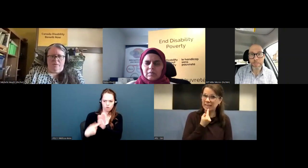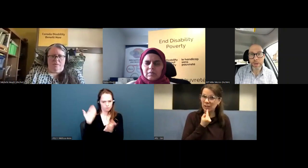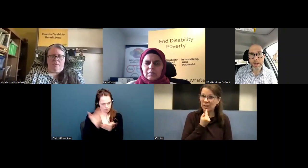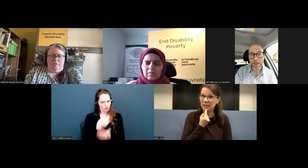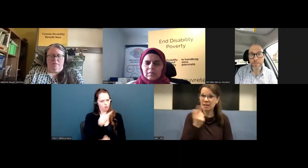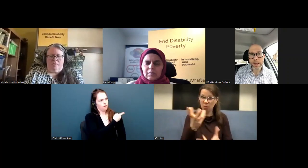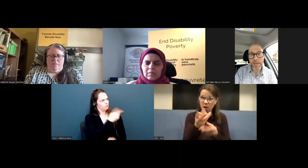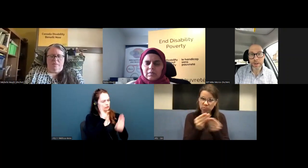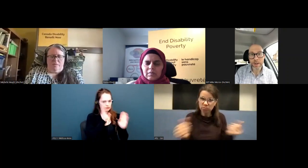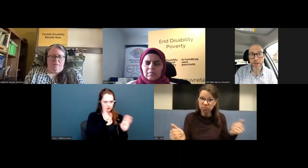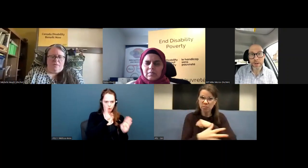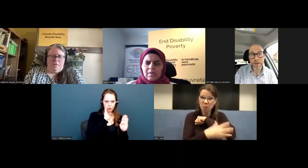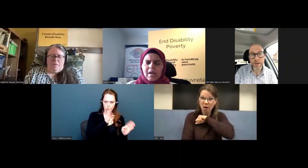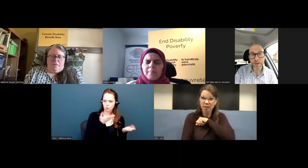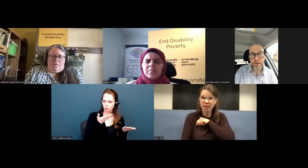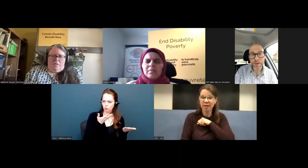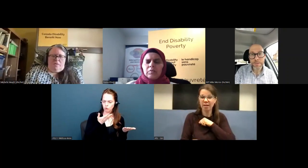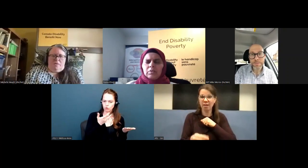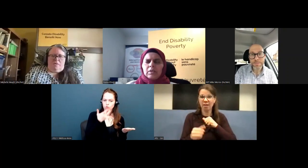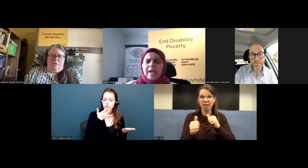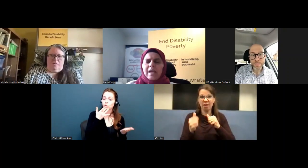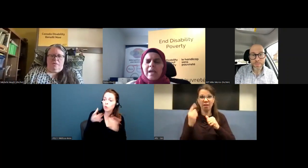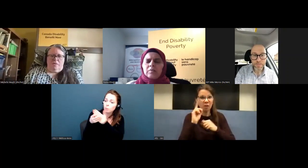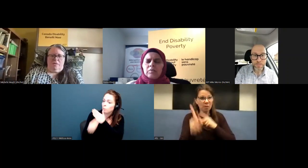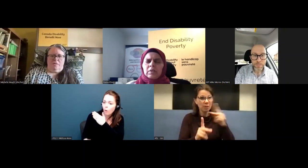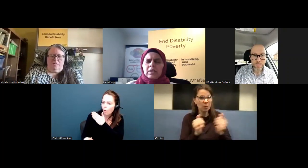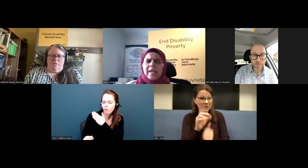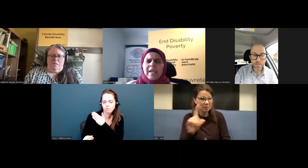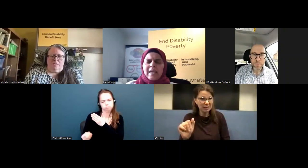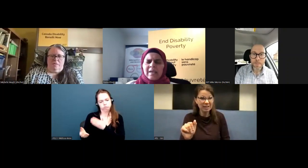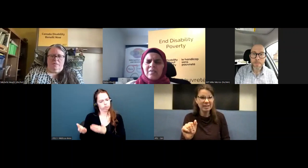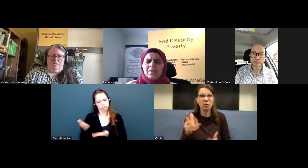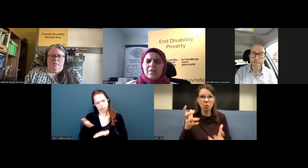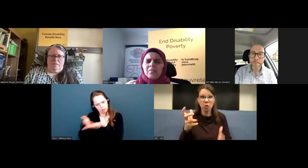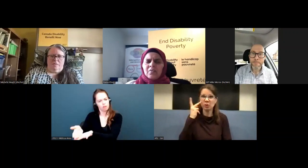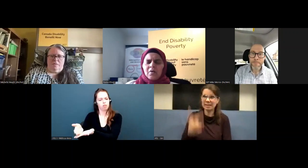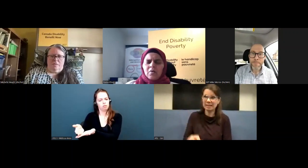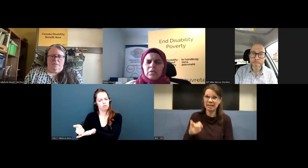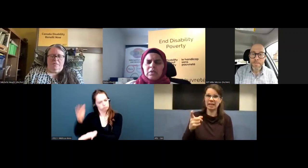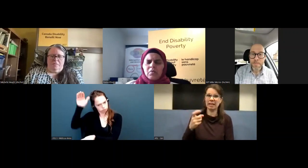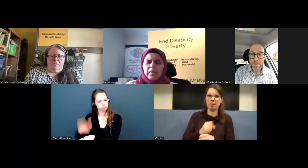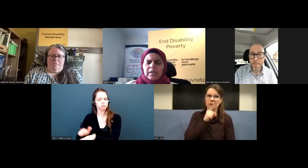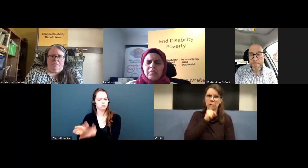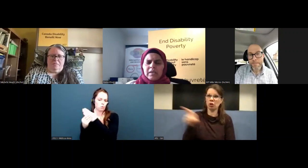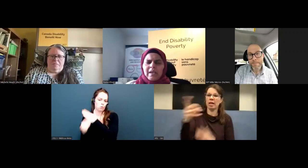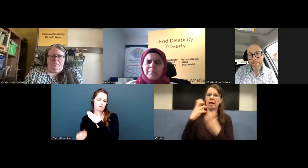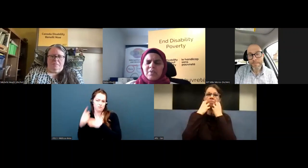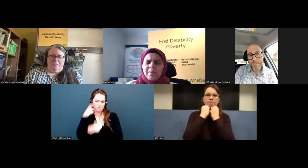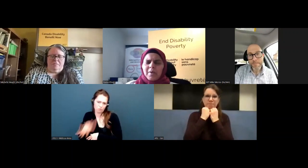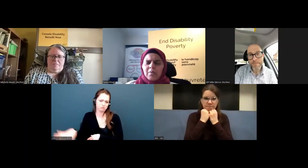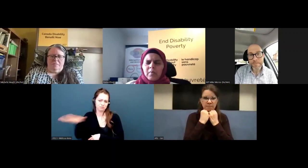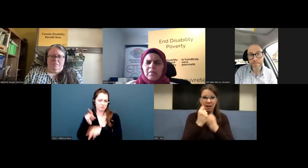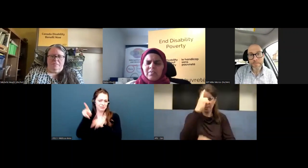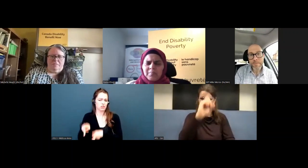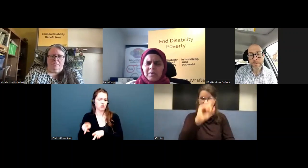WITH DISABILITIES. Rabia: ABSOLUTELY, ABSOLUTELY. WHERE IS THE BILL?